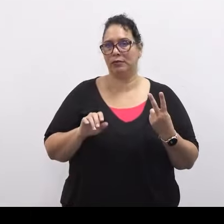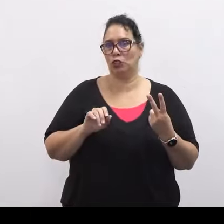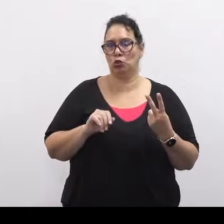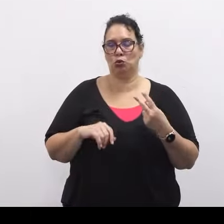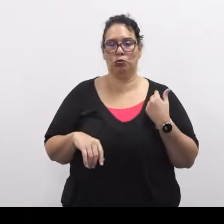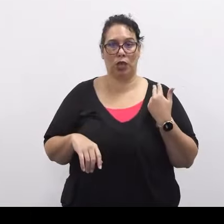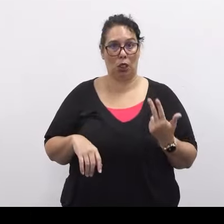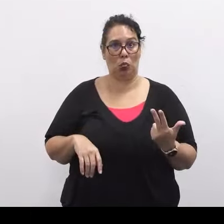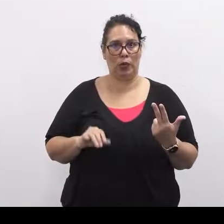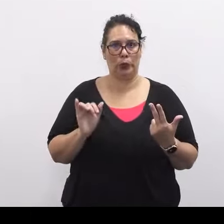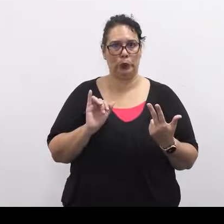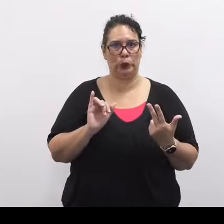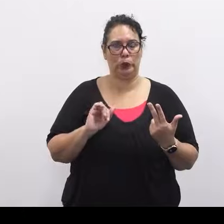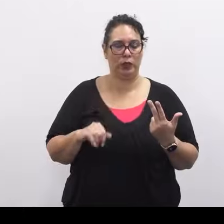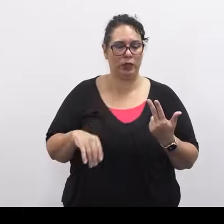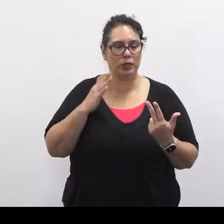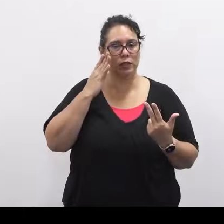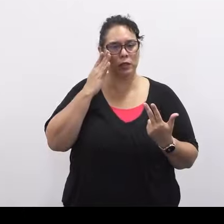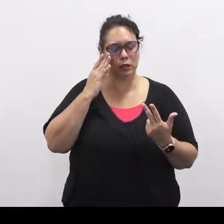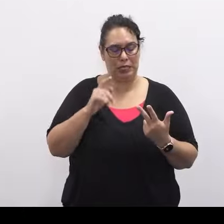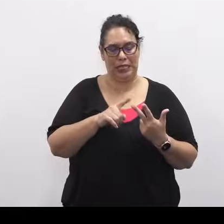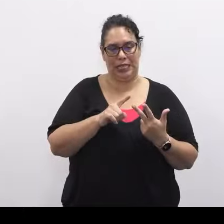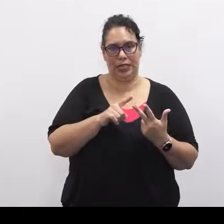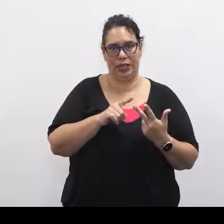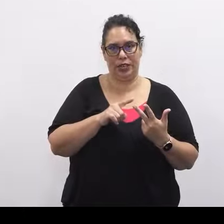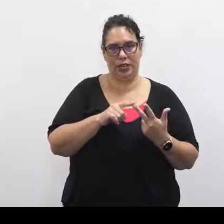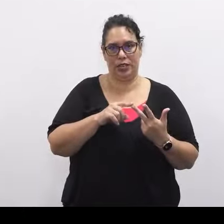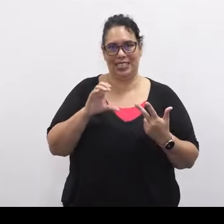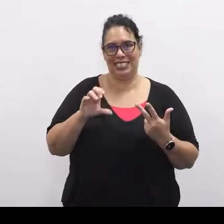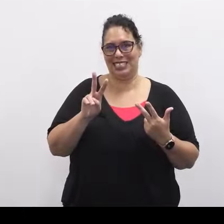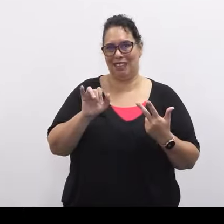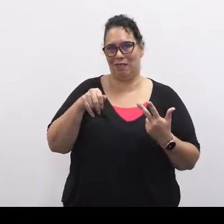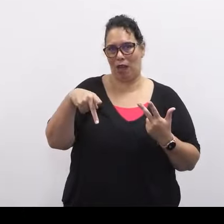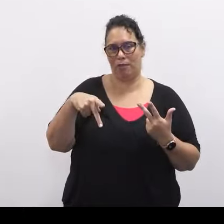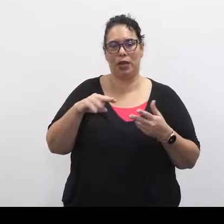but the Latinx voting CVAP numbers decreased in District 2